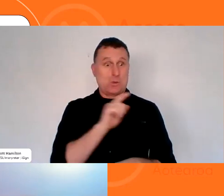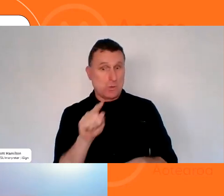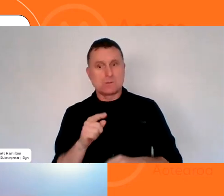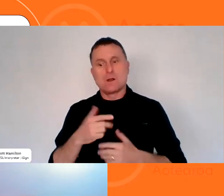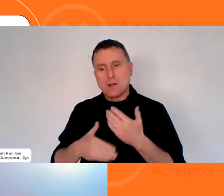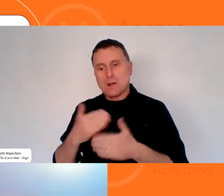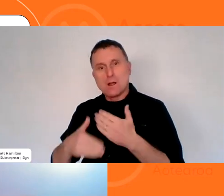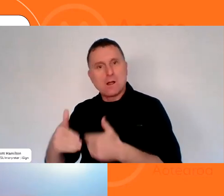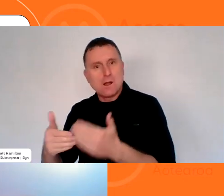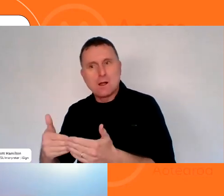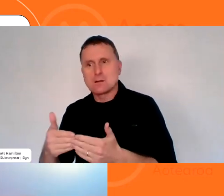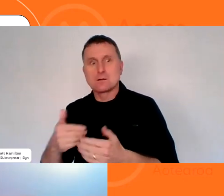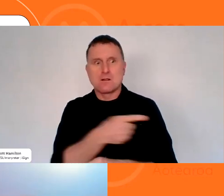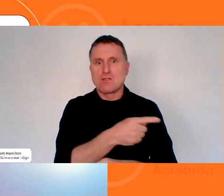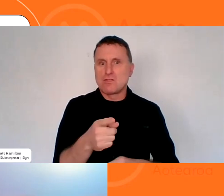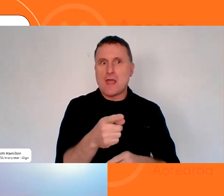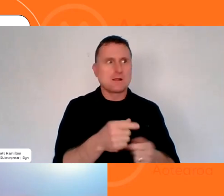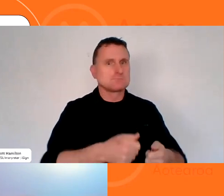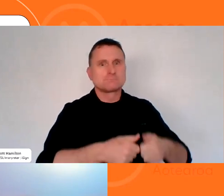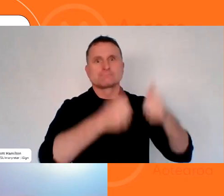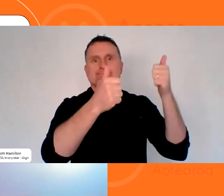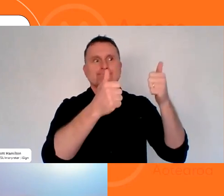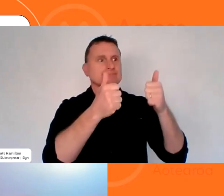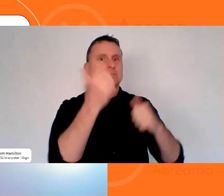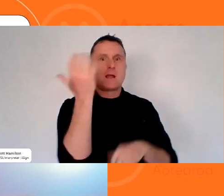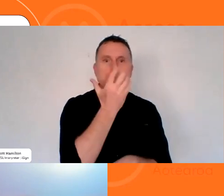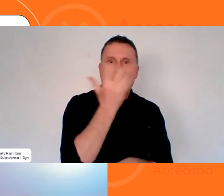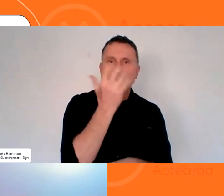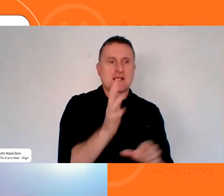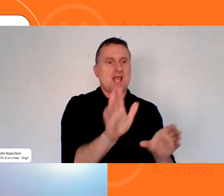amazing inclusion environments within their schools and spread